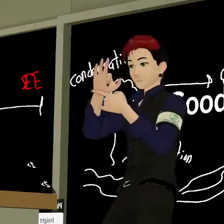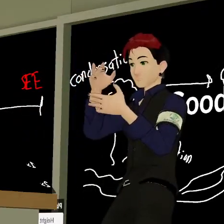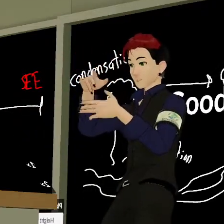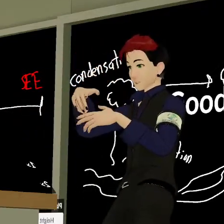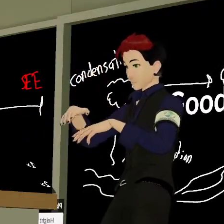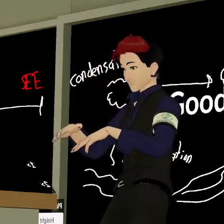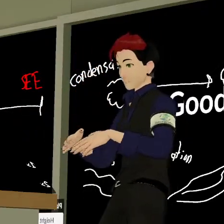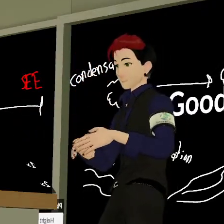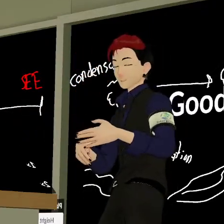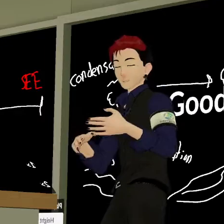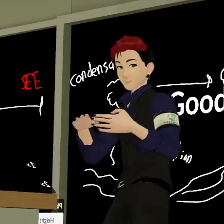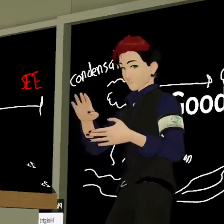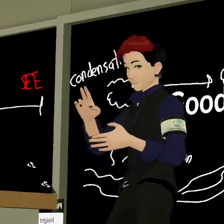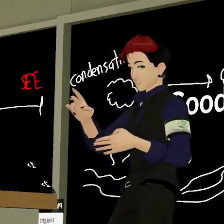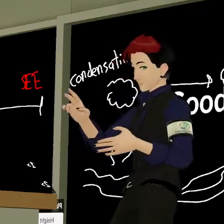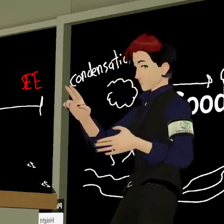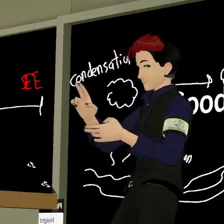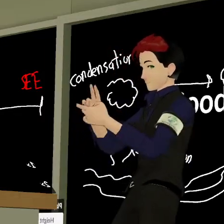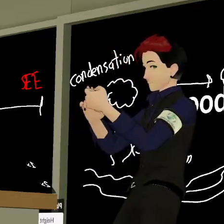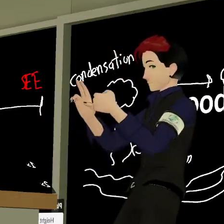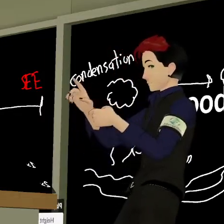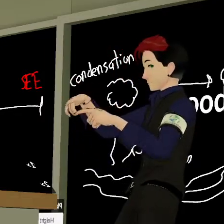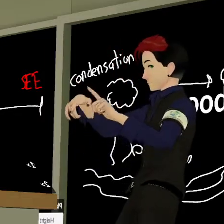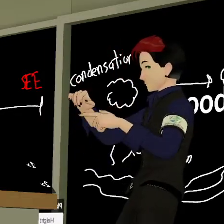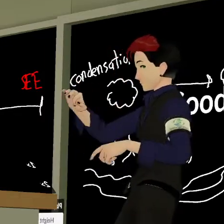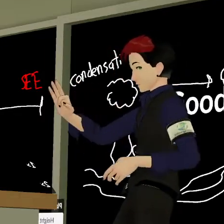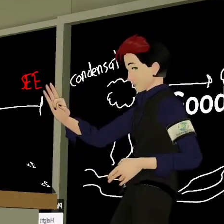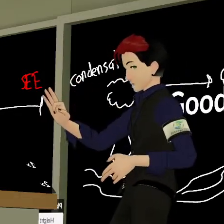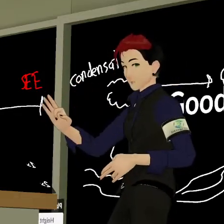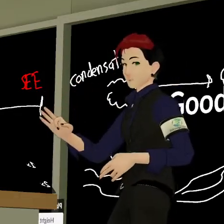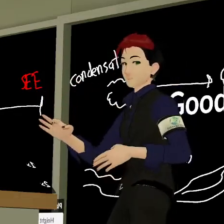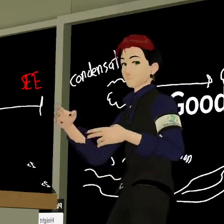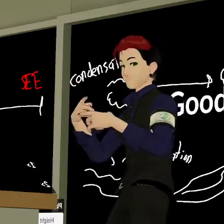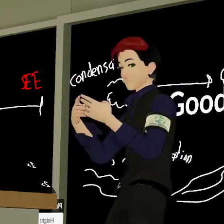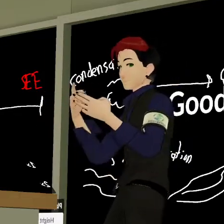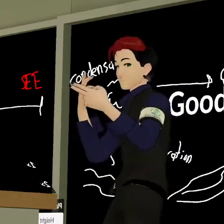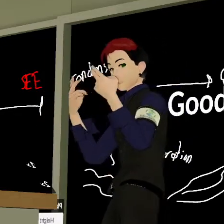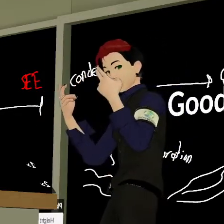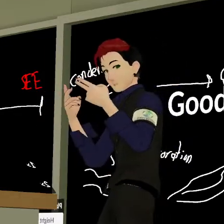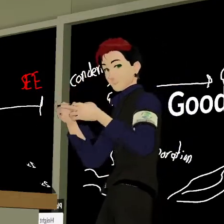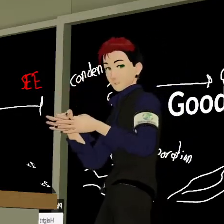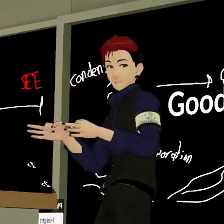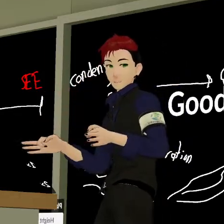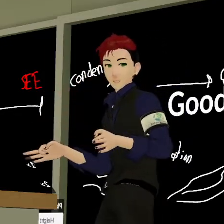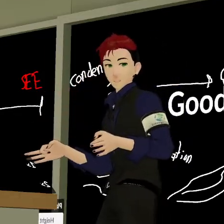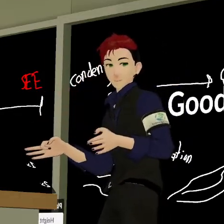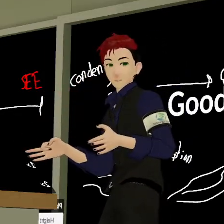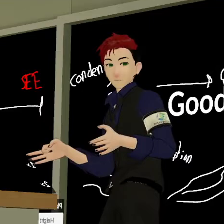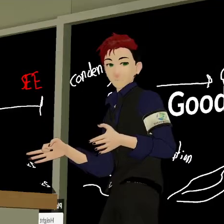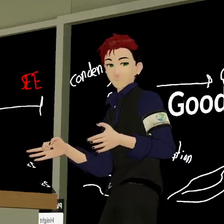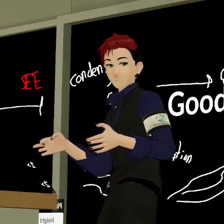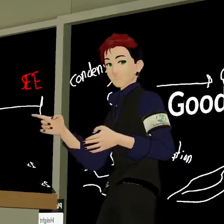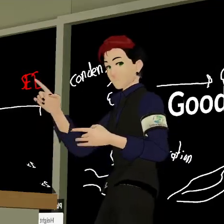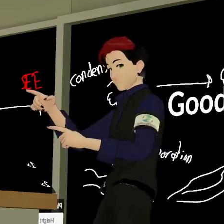precipitation and runoff but it's a visual aspect